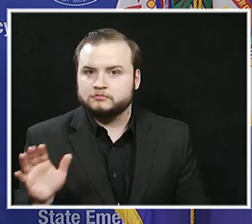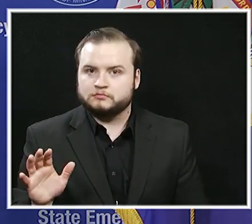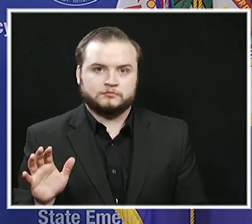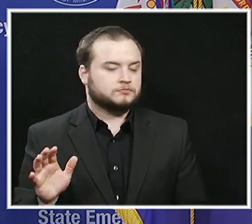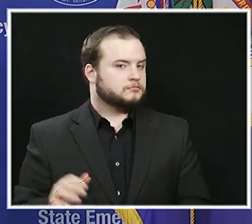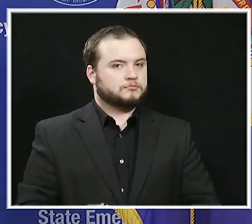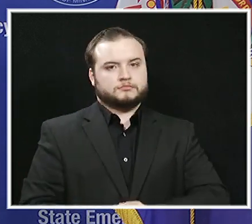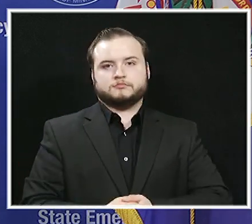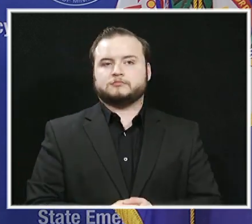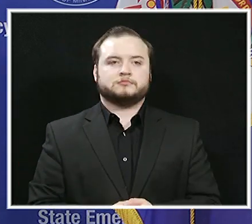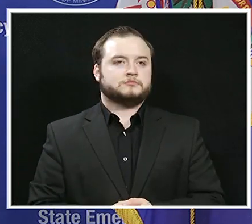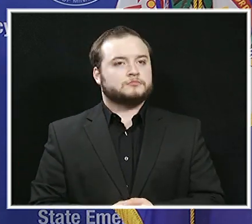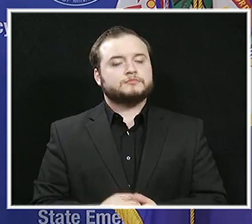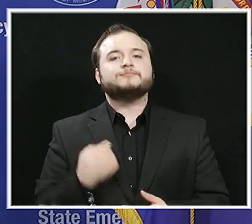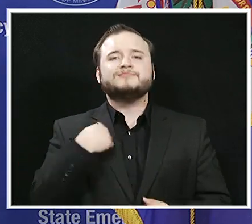like the flu, they're 100% wrong, and I've got to base